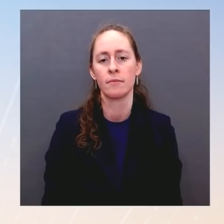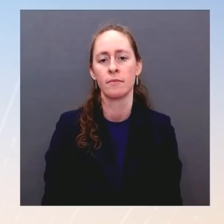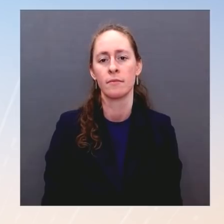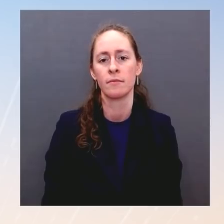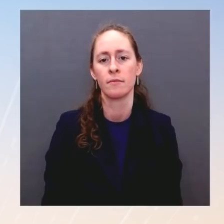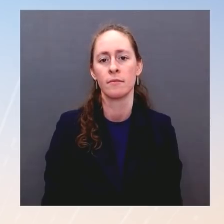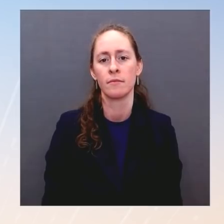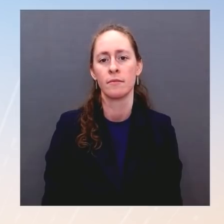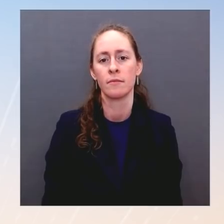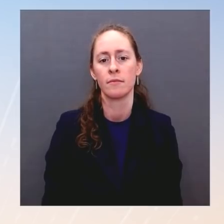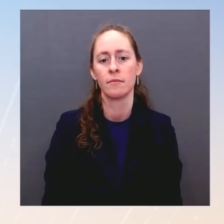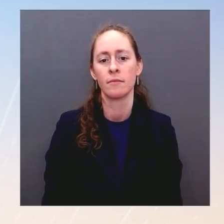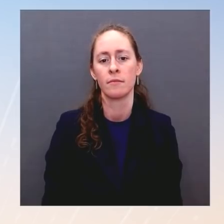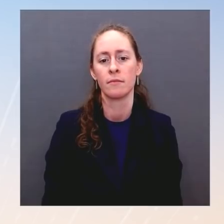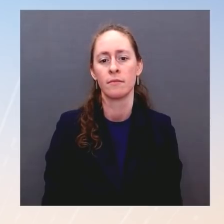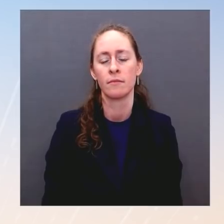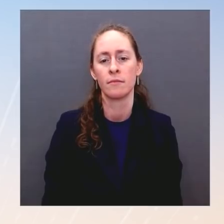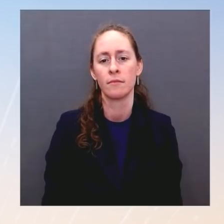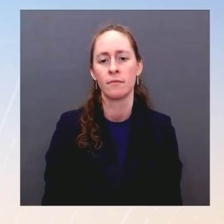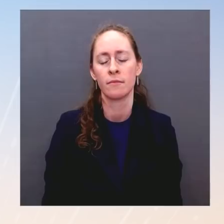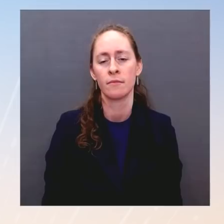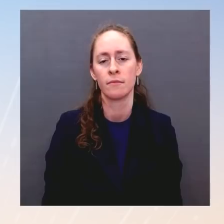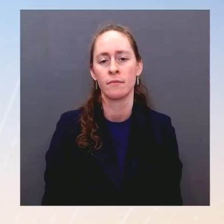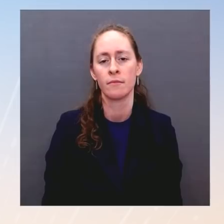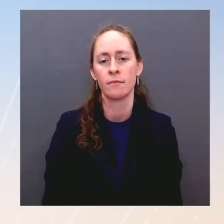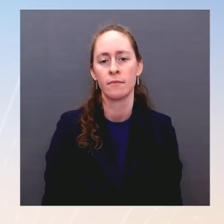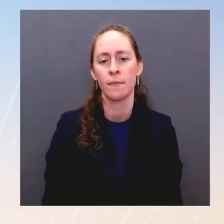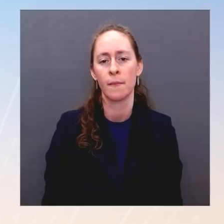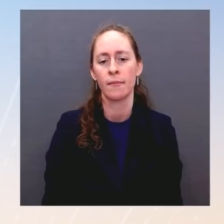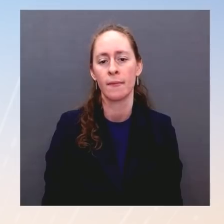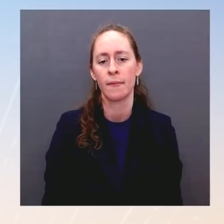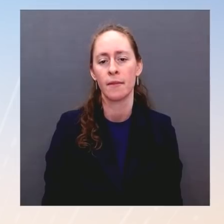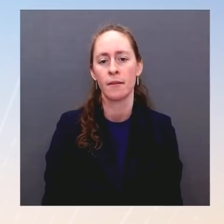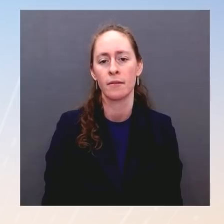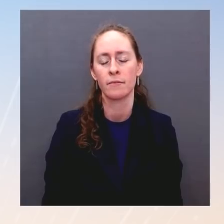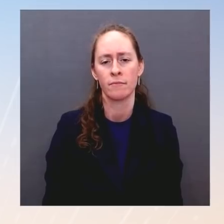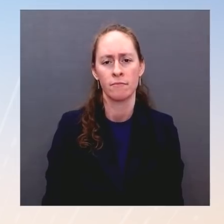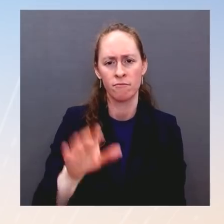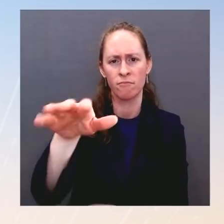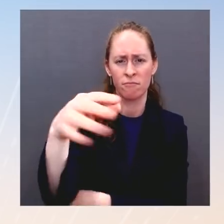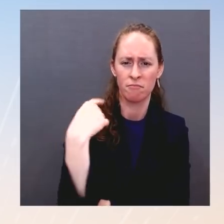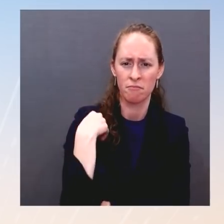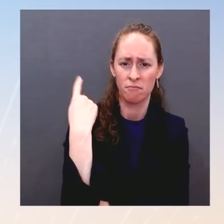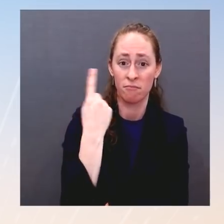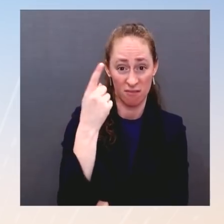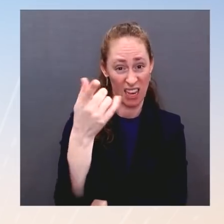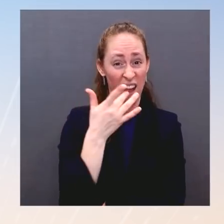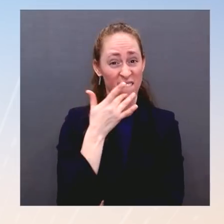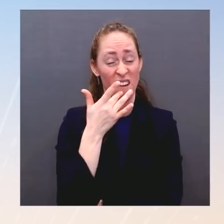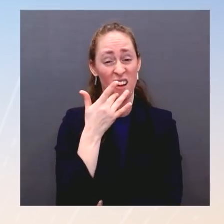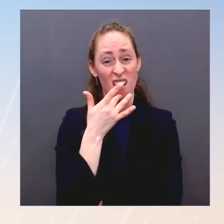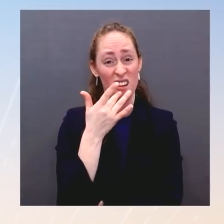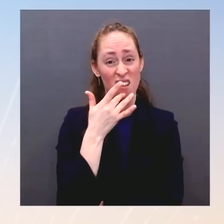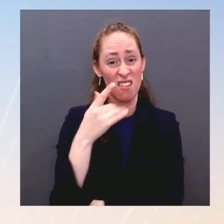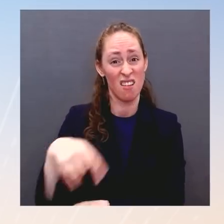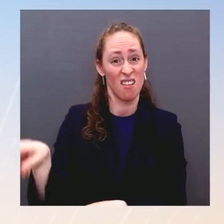Would you like to see U.S. citizens not buy Russian products? Would you like to see U.S.-based CEOs not look for business in Russia?